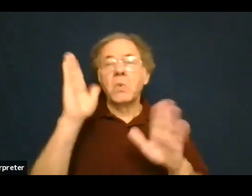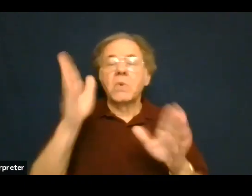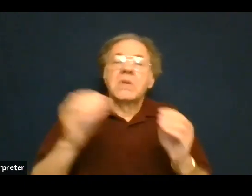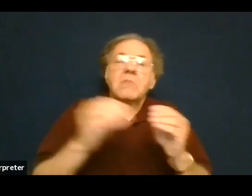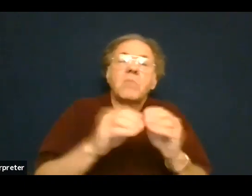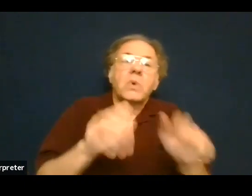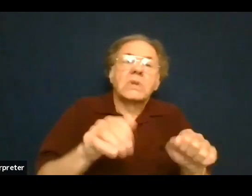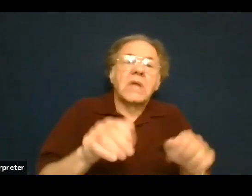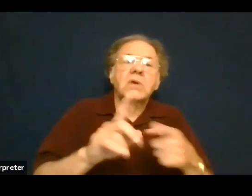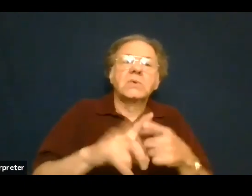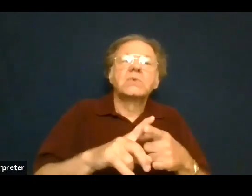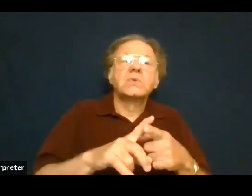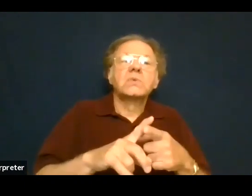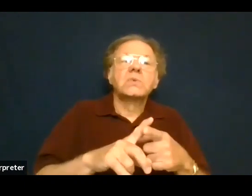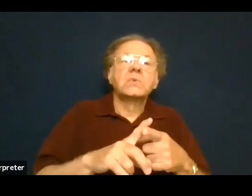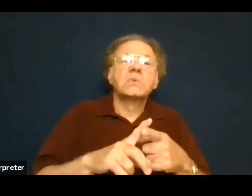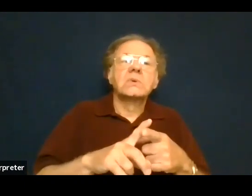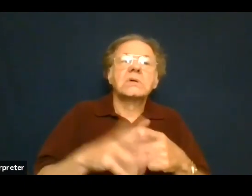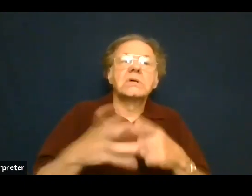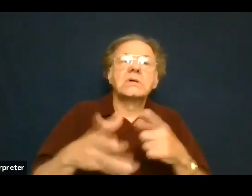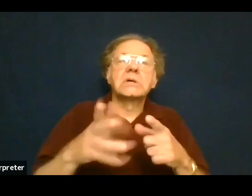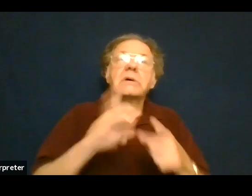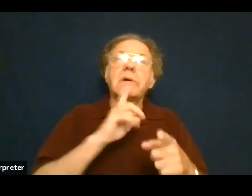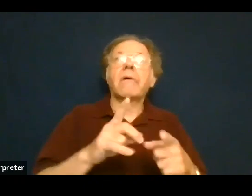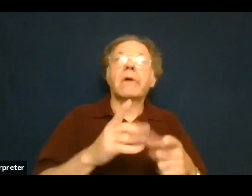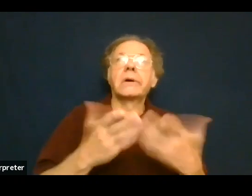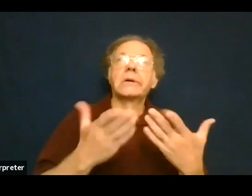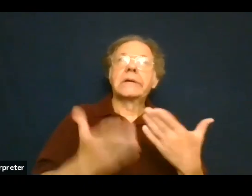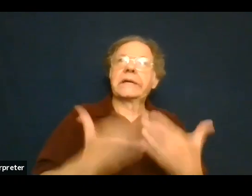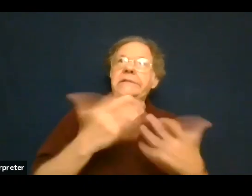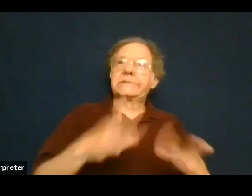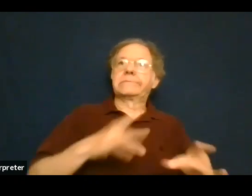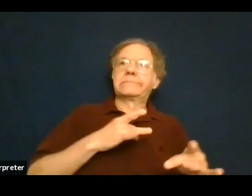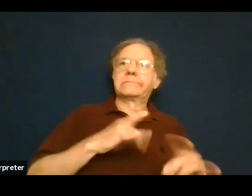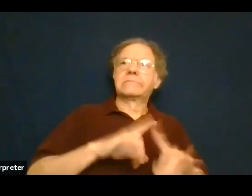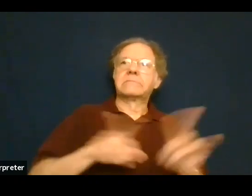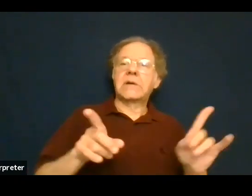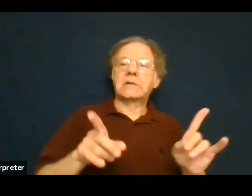actually are susceptible. I don't know, but I have wondered that.